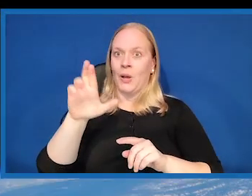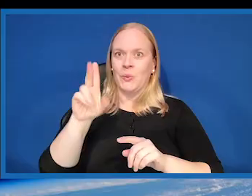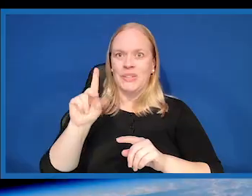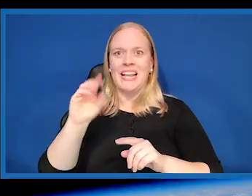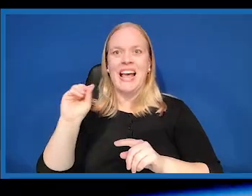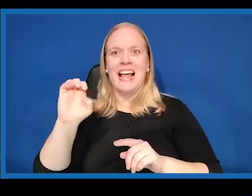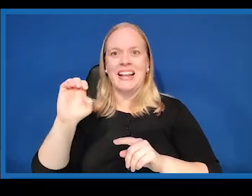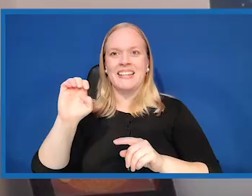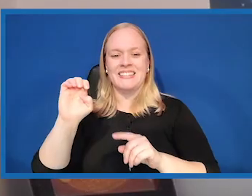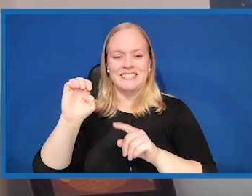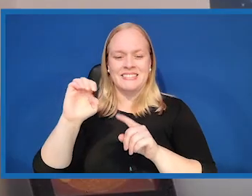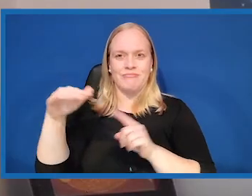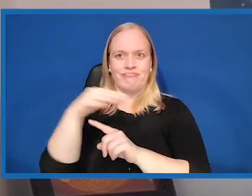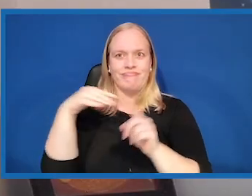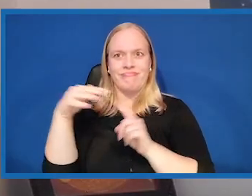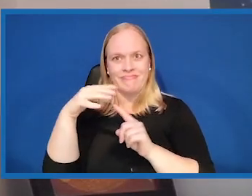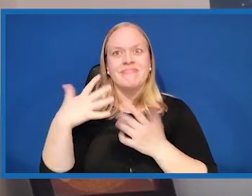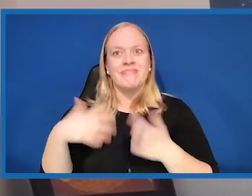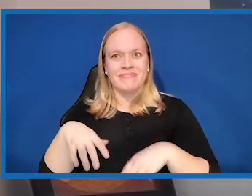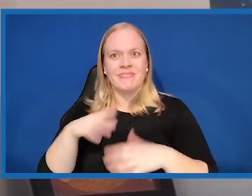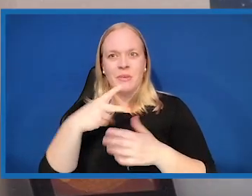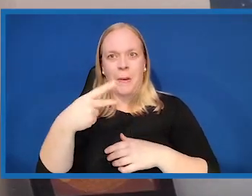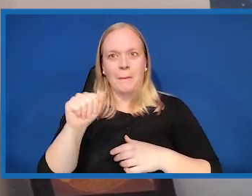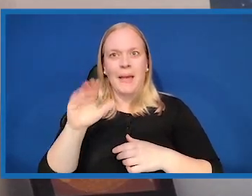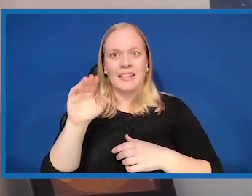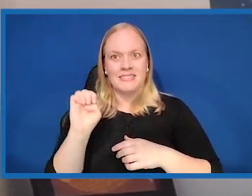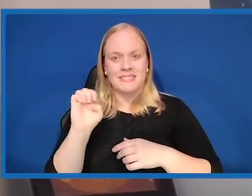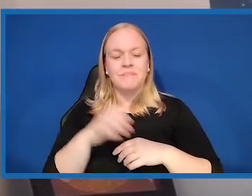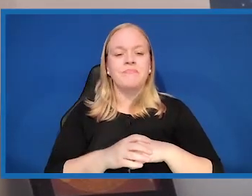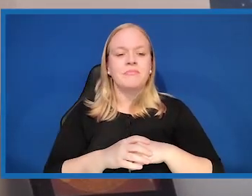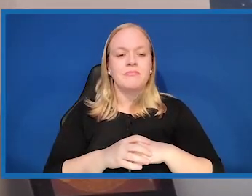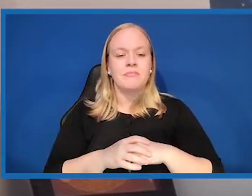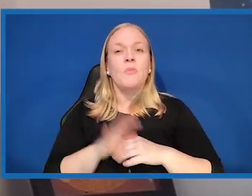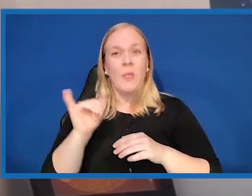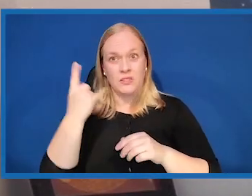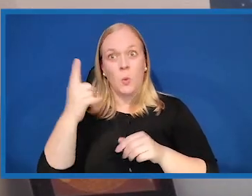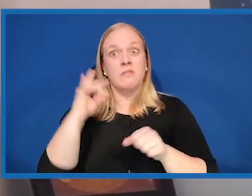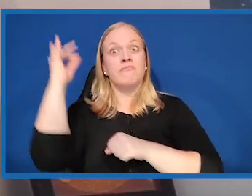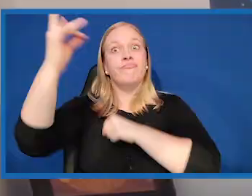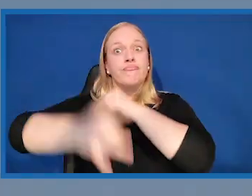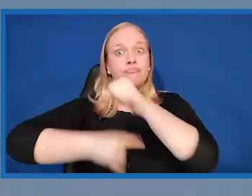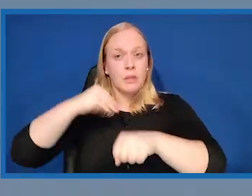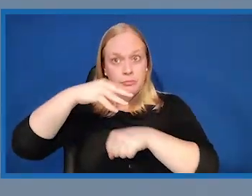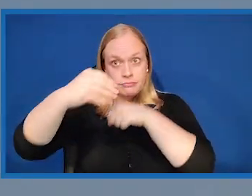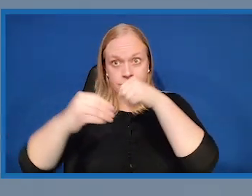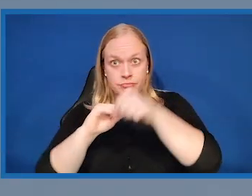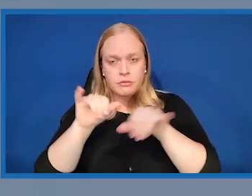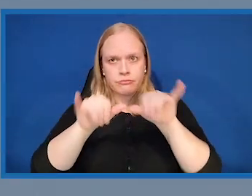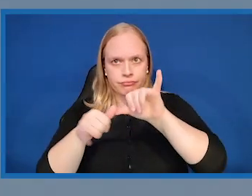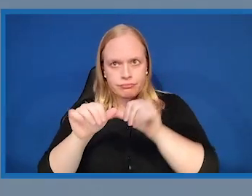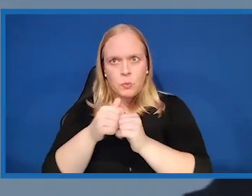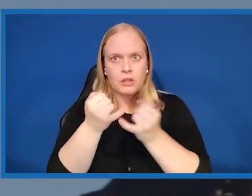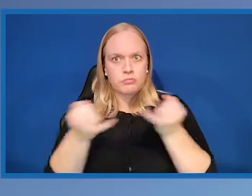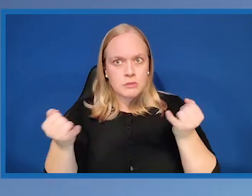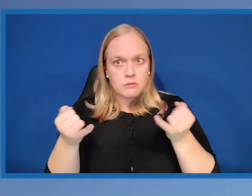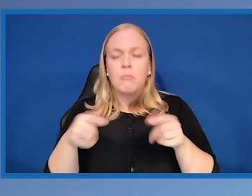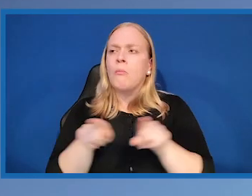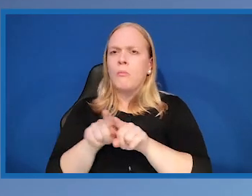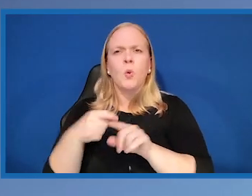THESE TEENY TINY CREATURES. SO YOU HAVE THE SATELLITE, AND THEN WE GO ON FIELD. WE USE AIRCRAFTS, WE USE, UM, RESEARCH VESSELS,